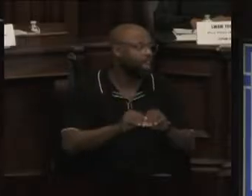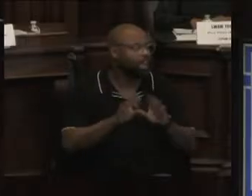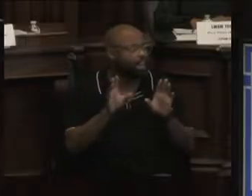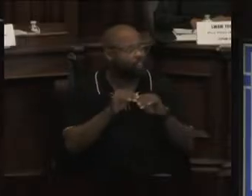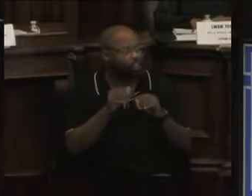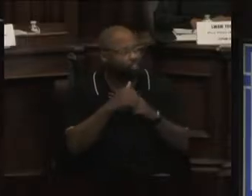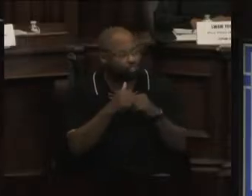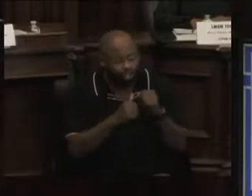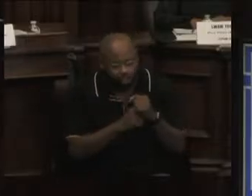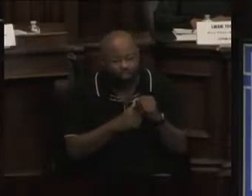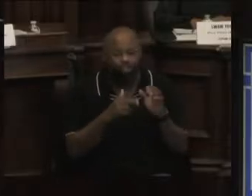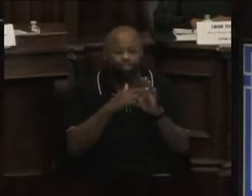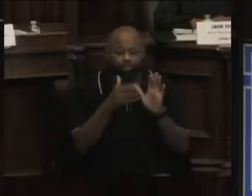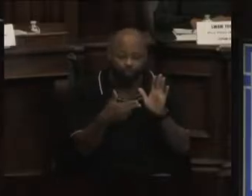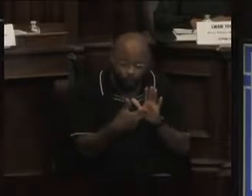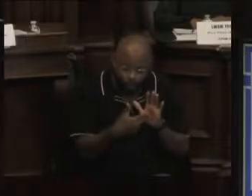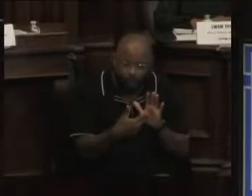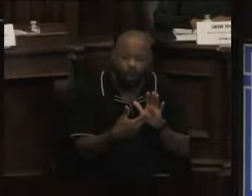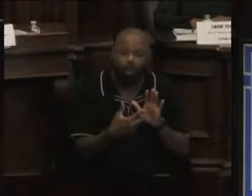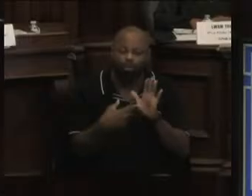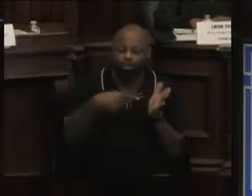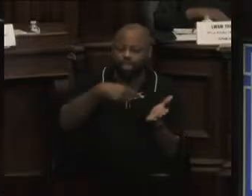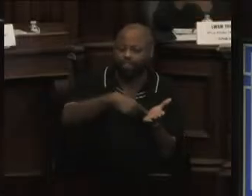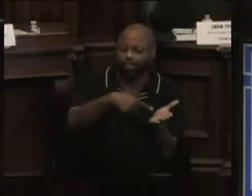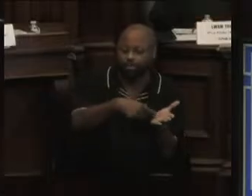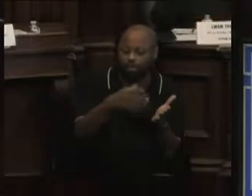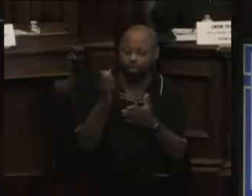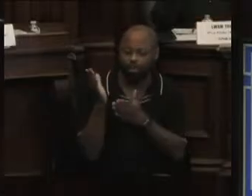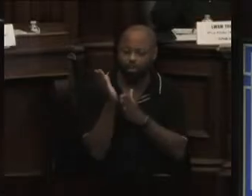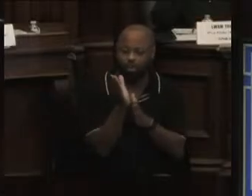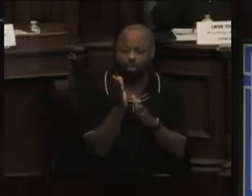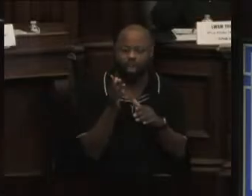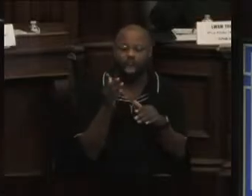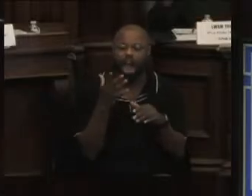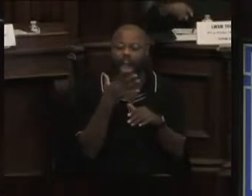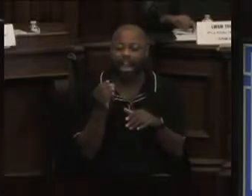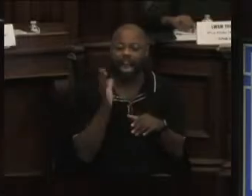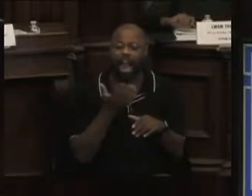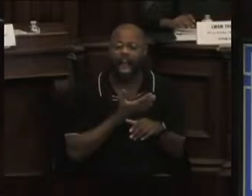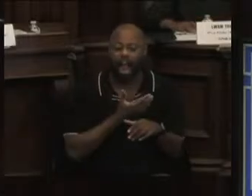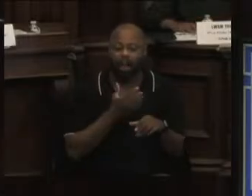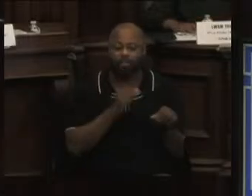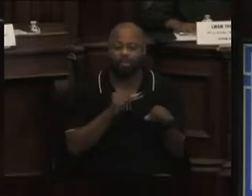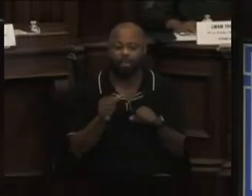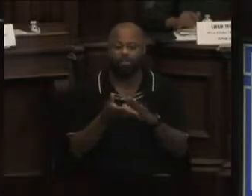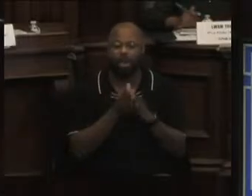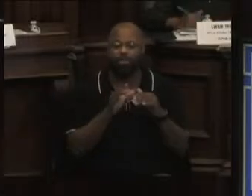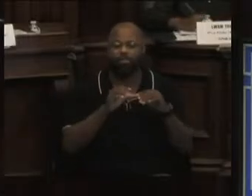need to strengthen the organization clarifying